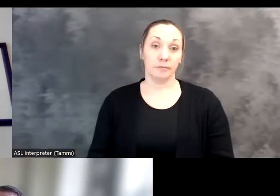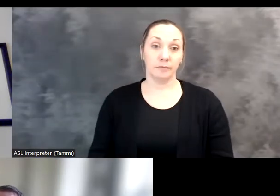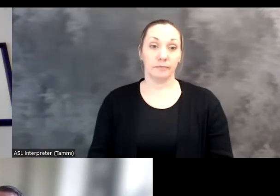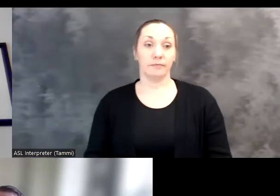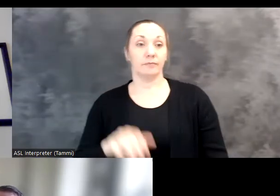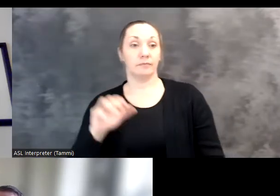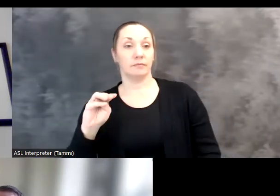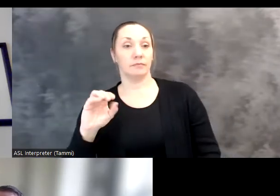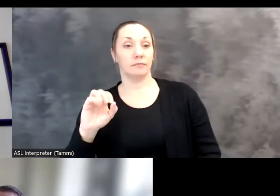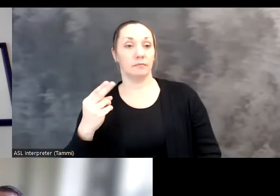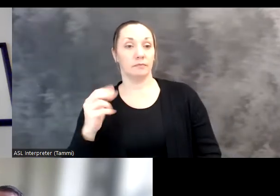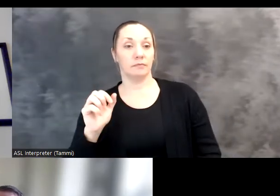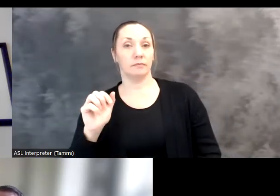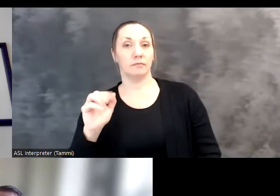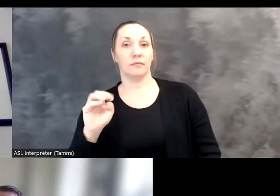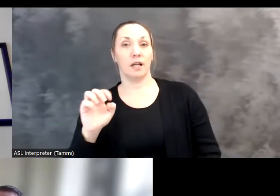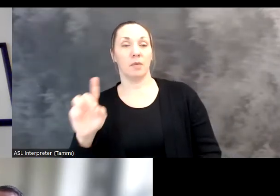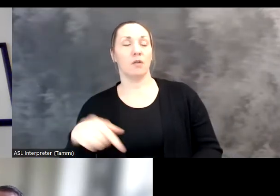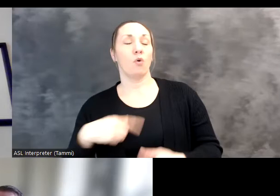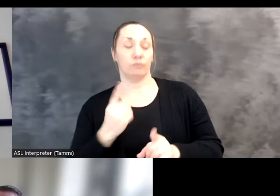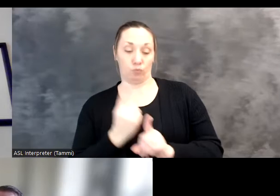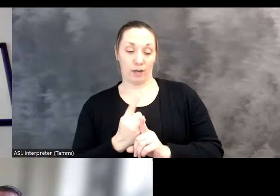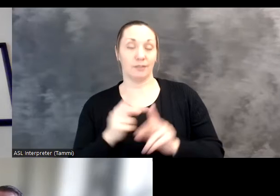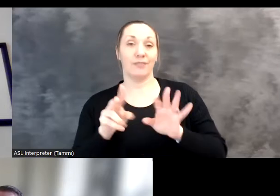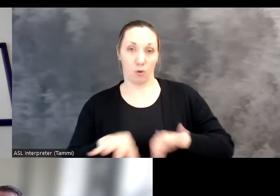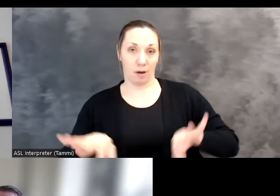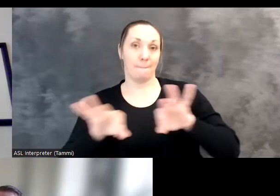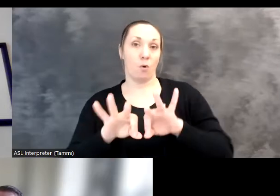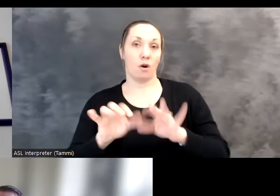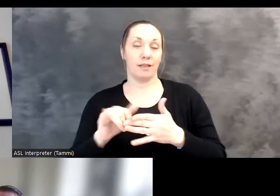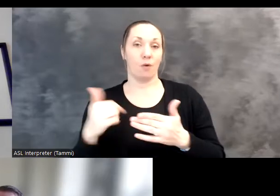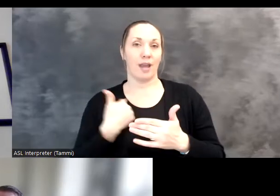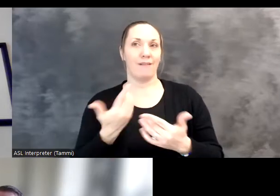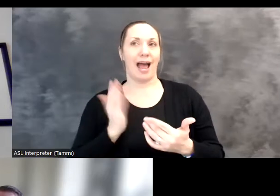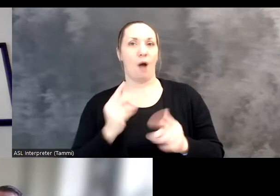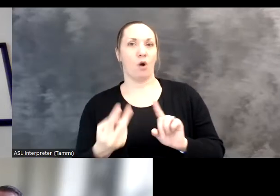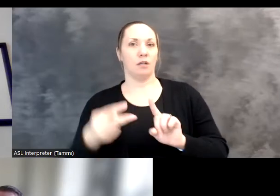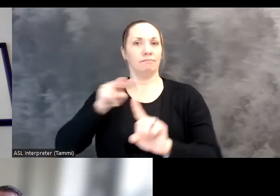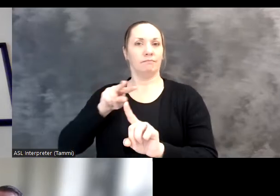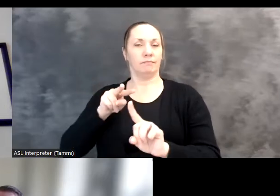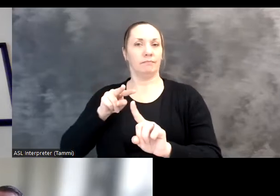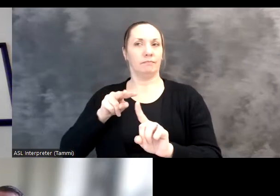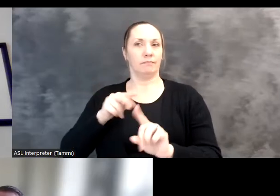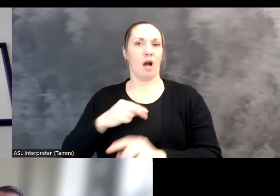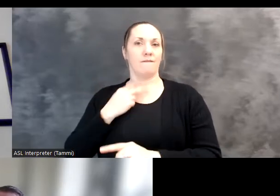is going in the right direction, it is something that's very critical . >> MOHAMMED ALI LOUTFY: Indeed, it